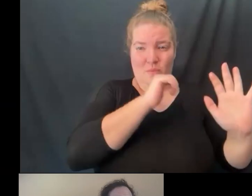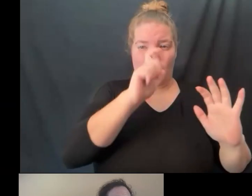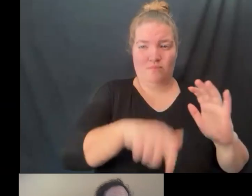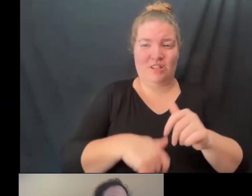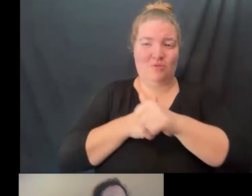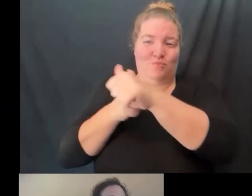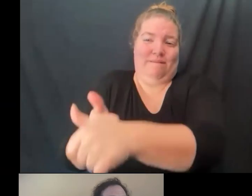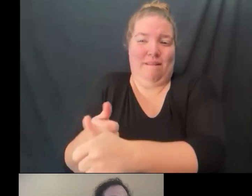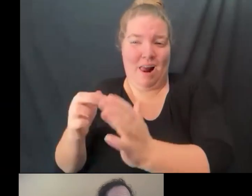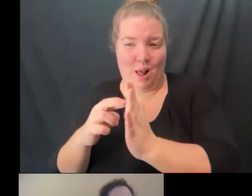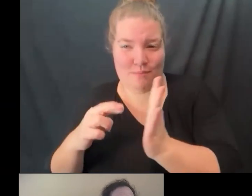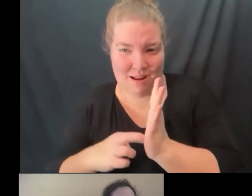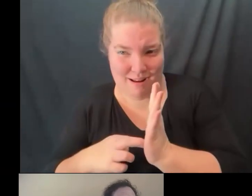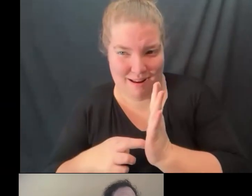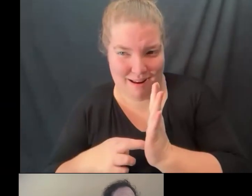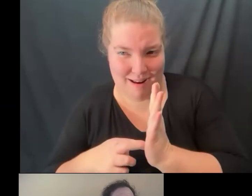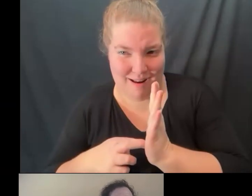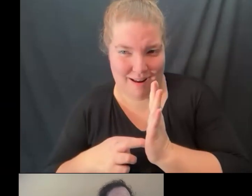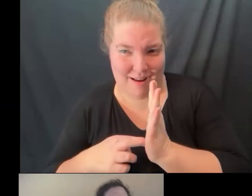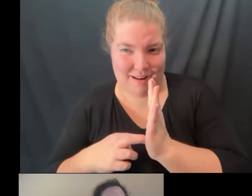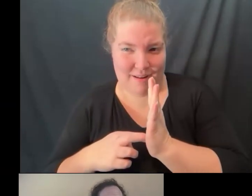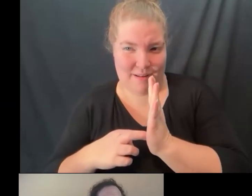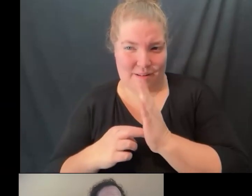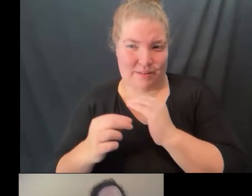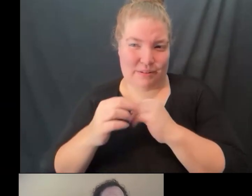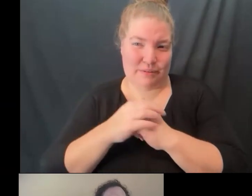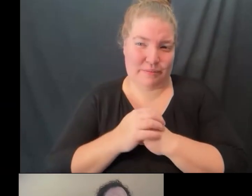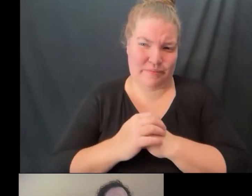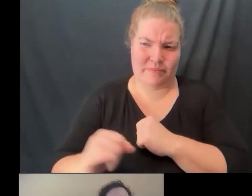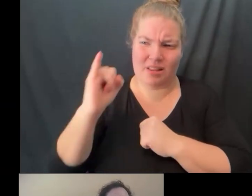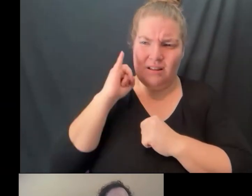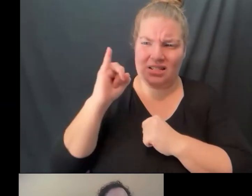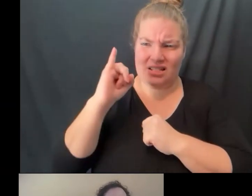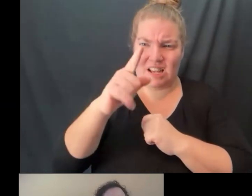it doesn't have to conform to the standard even after the deadline.